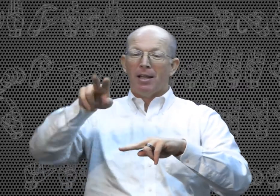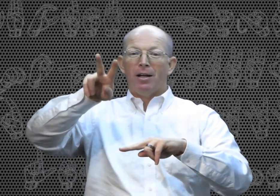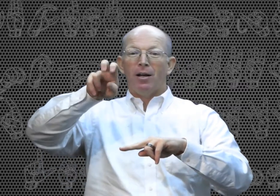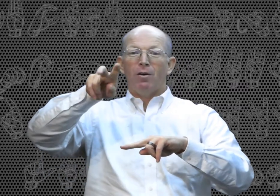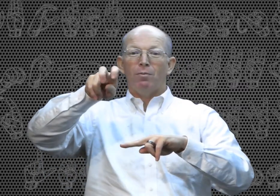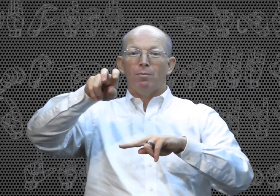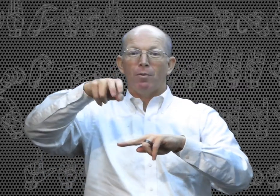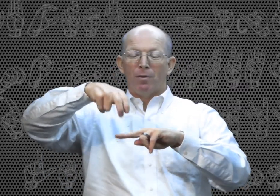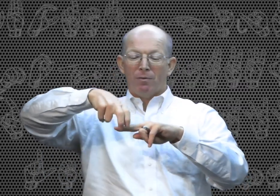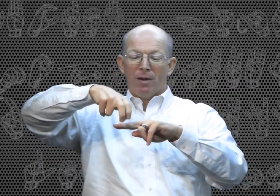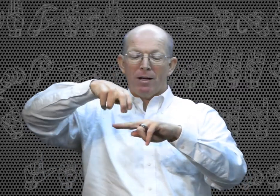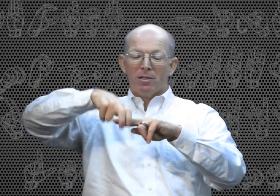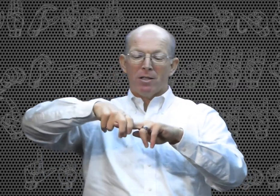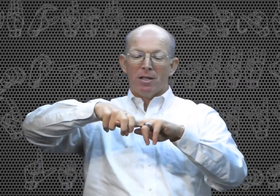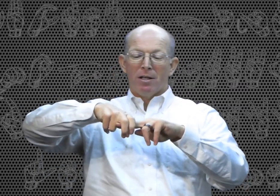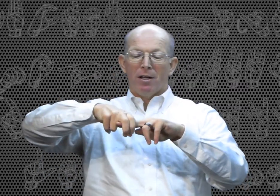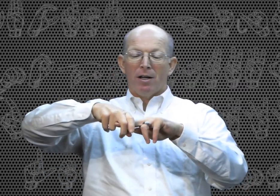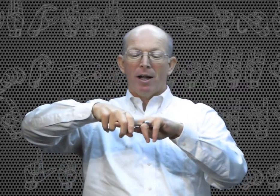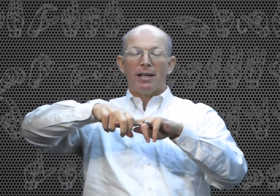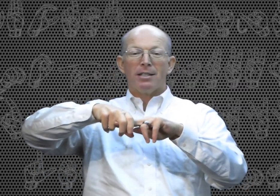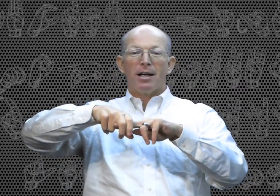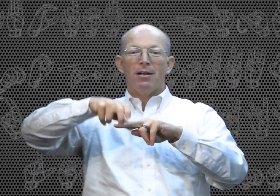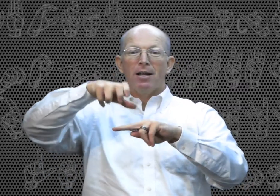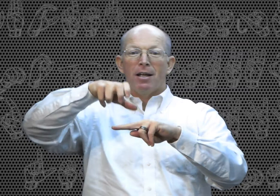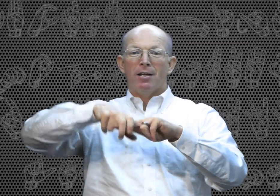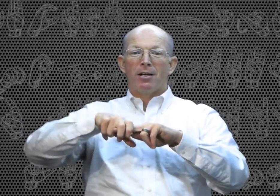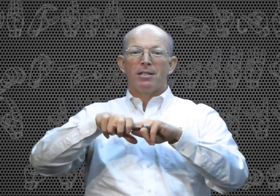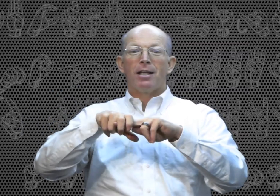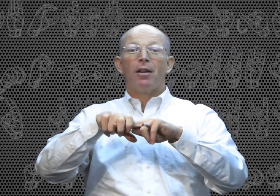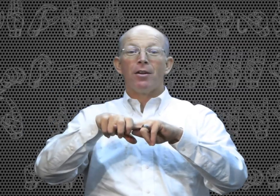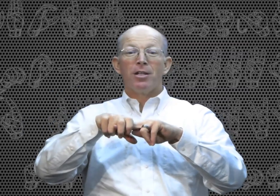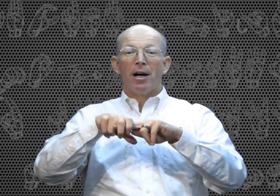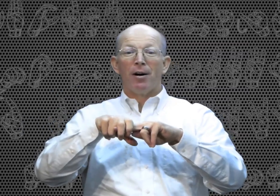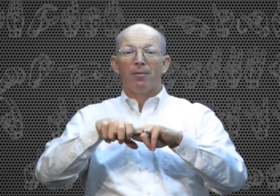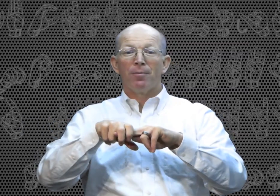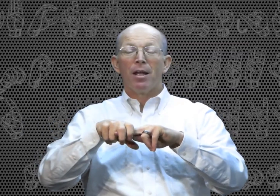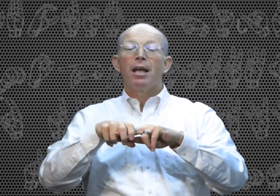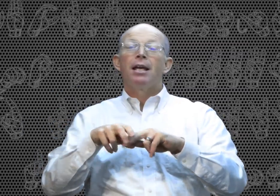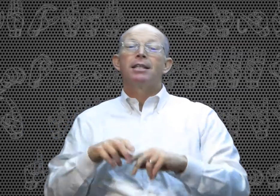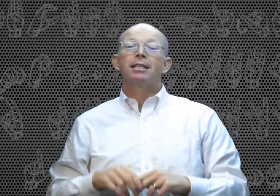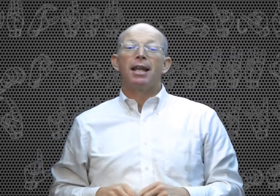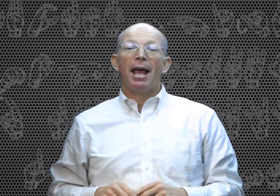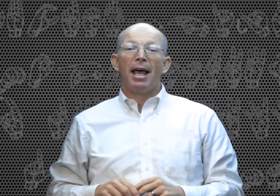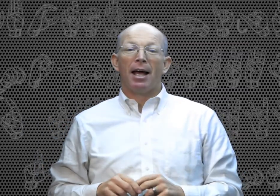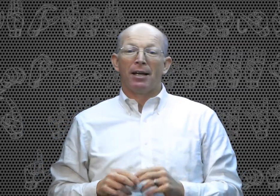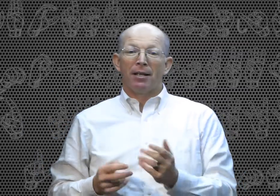Take the little fingers, the little legs there and you are going to sit on the chair.